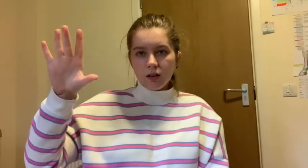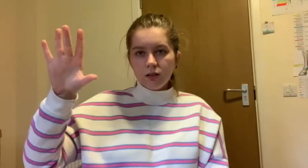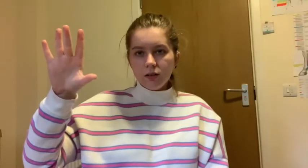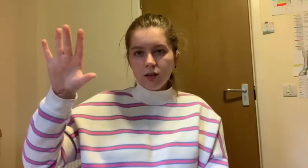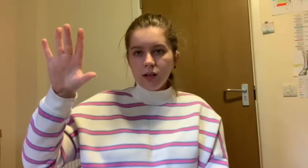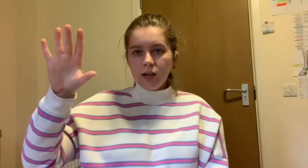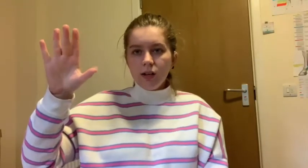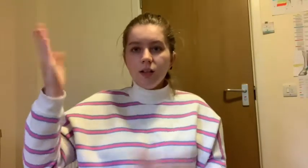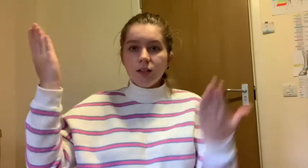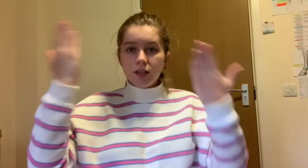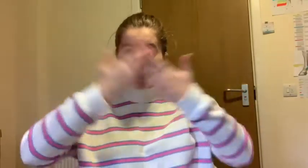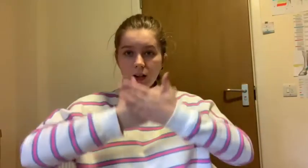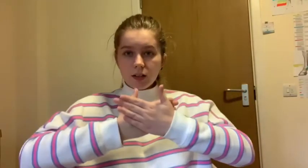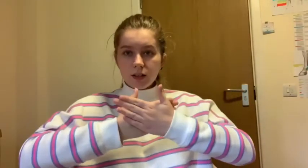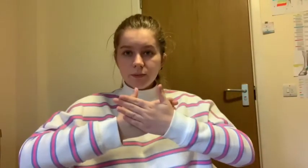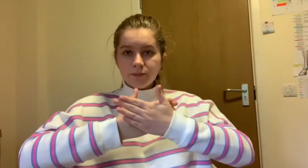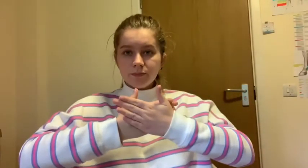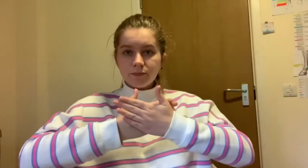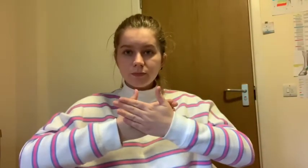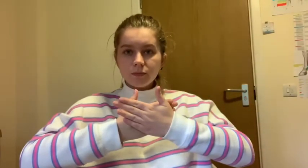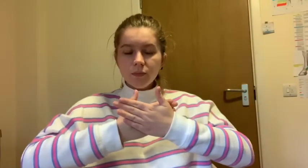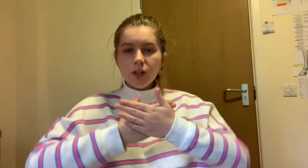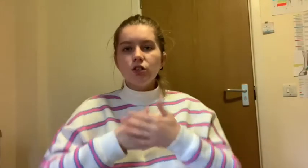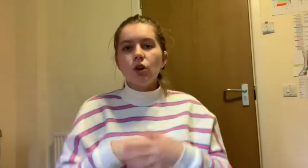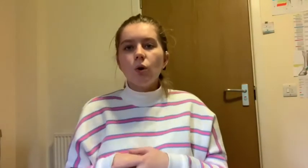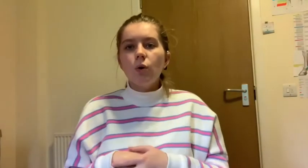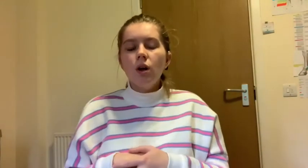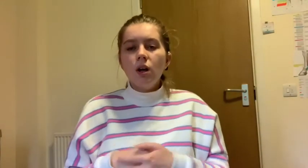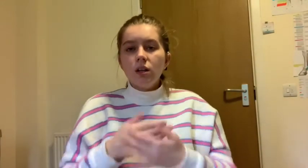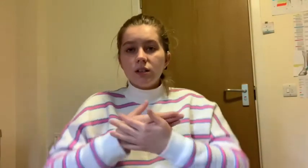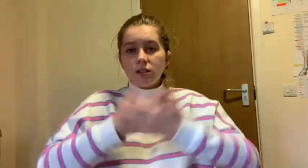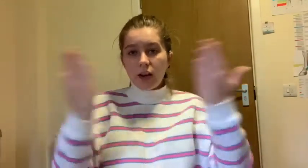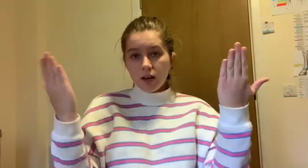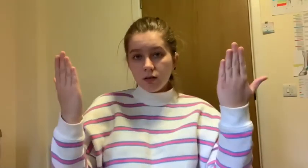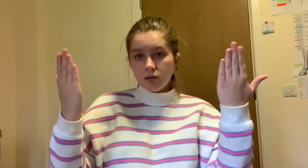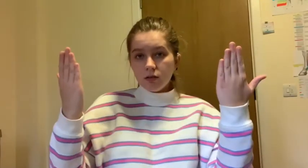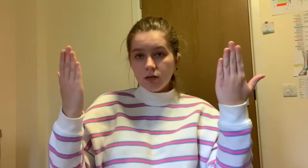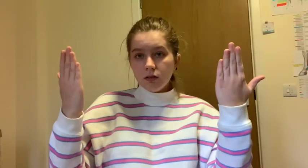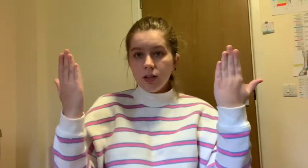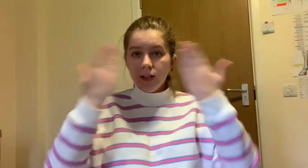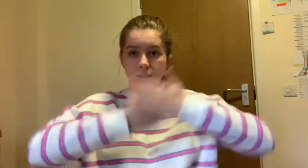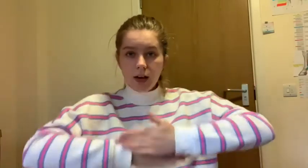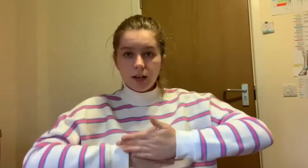"Tonight" so day, night.